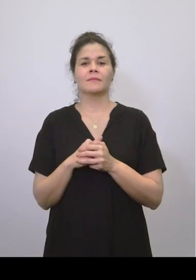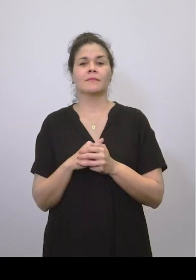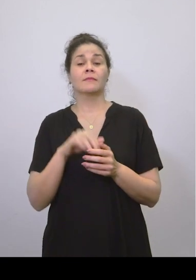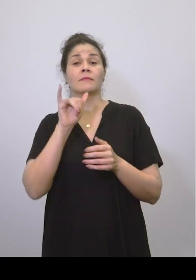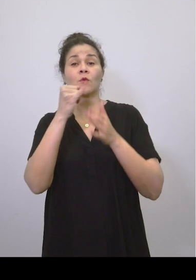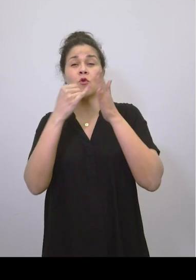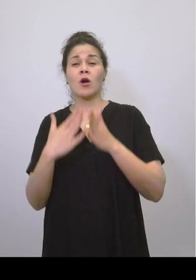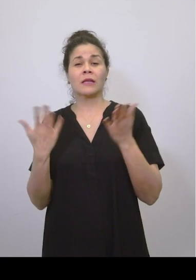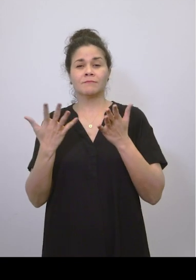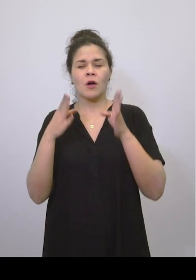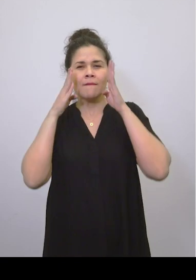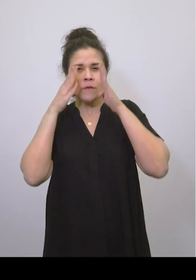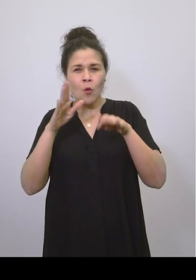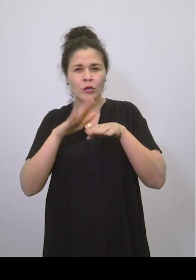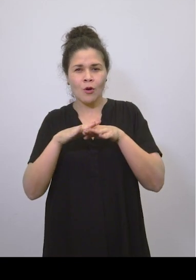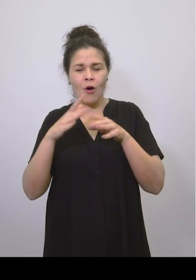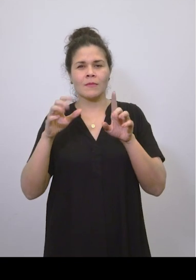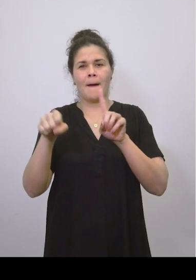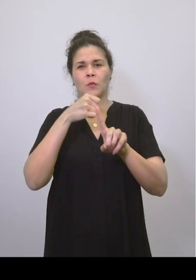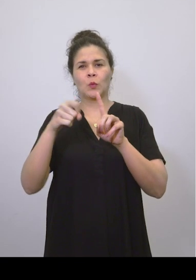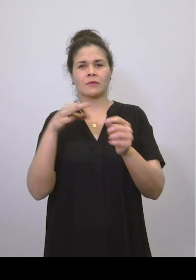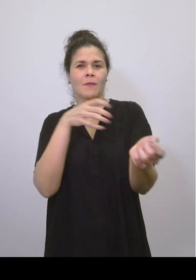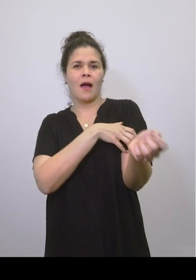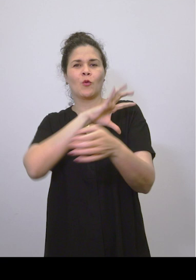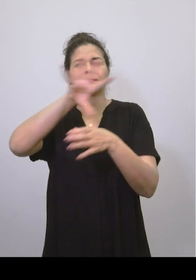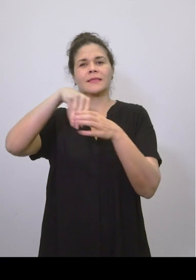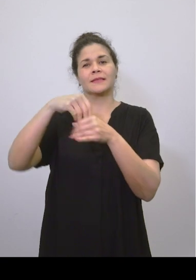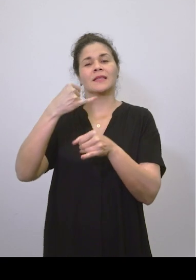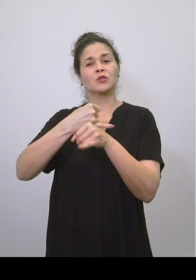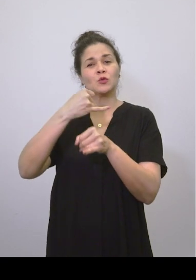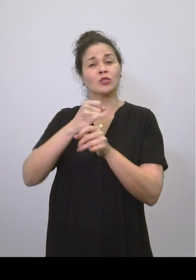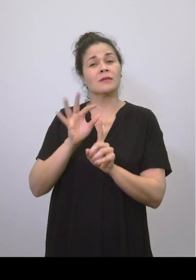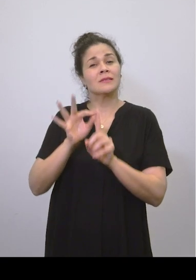The artist focused on abuses of power in institutions,